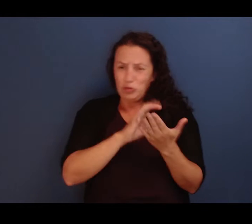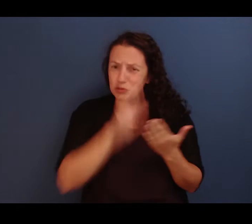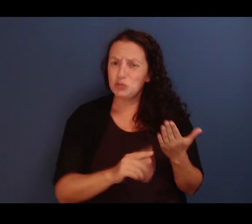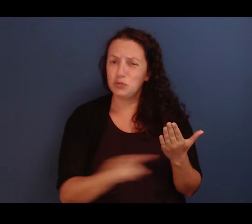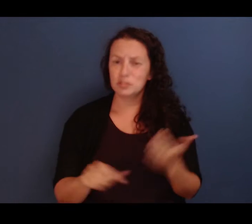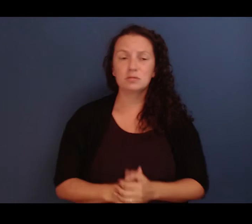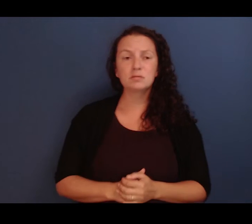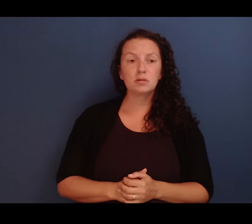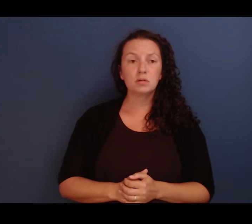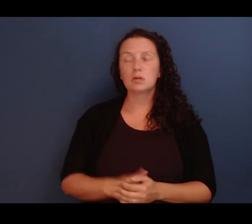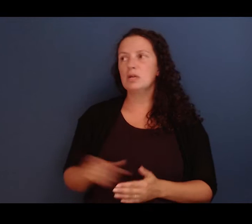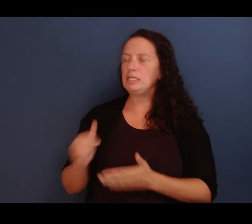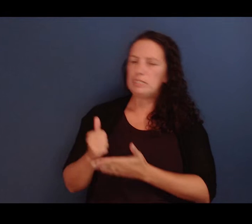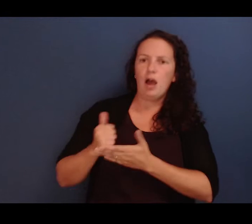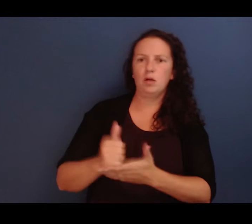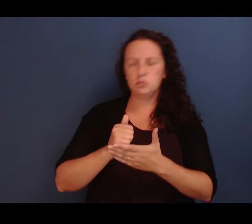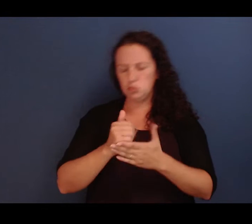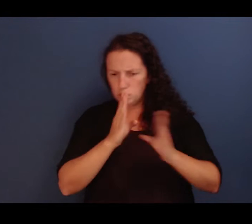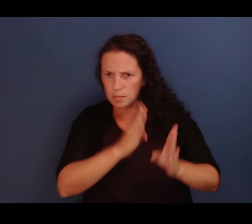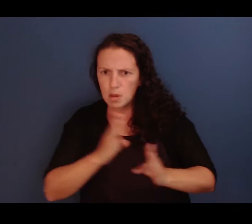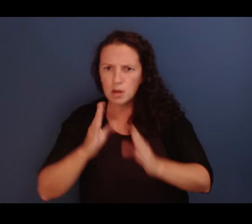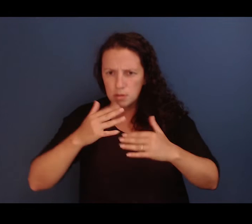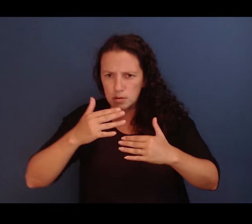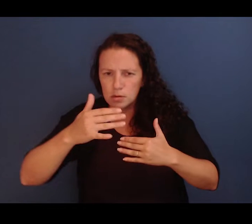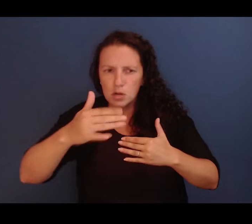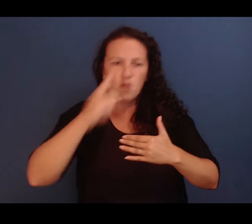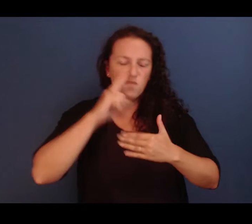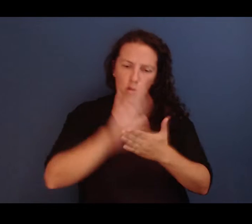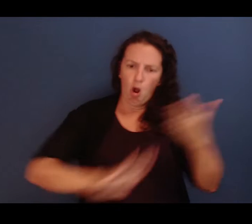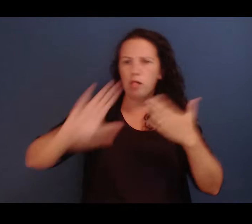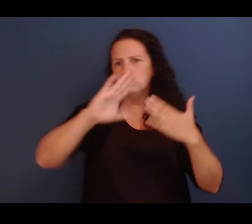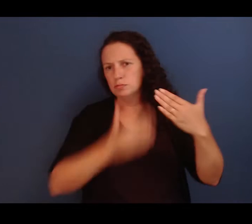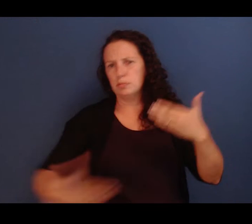President Mitusi has helped lay the foundation for so much at the college and beyond, always